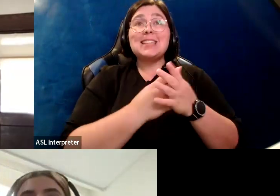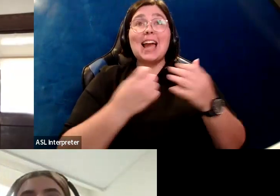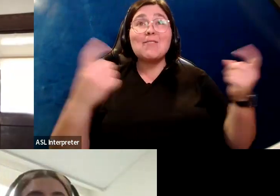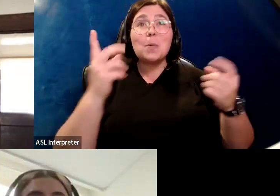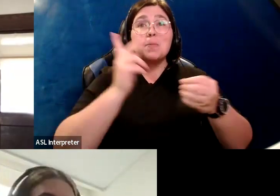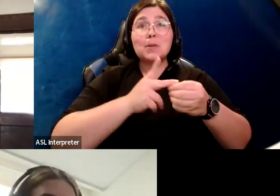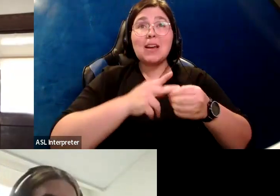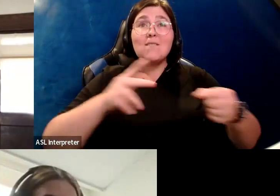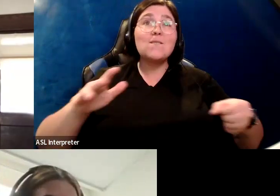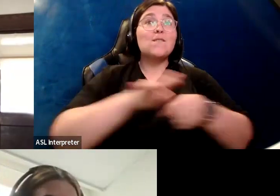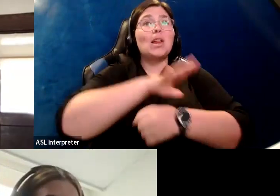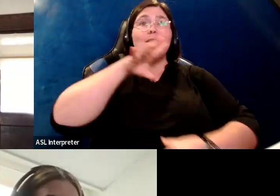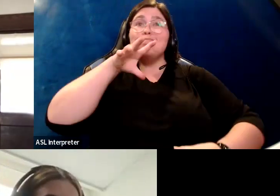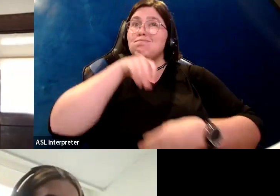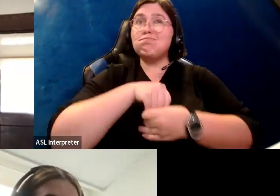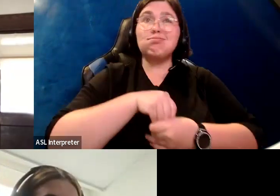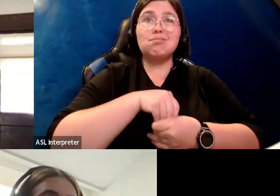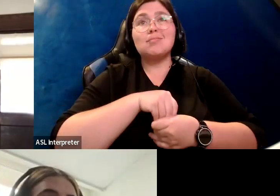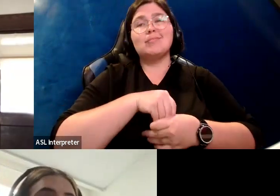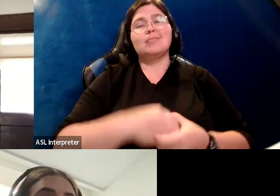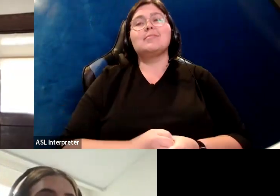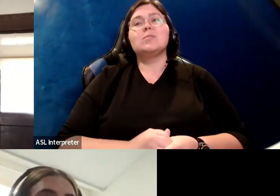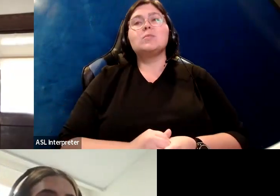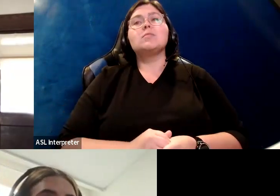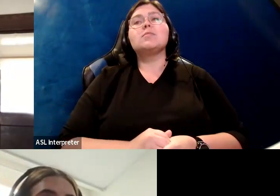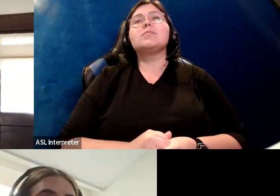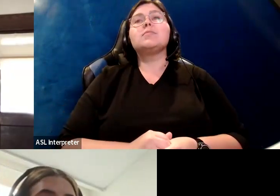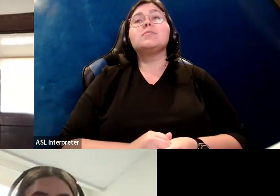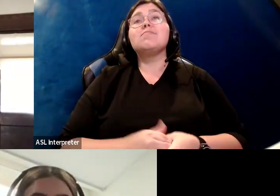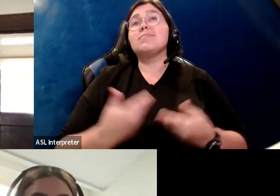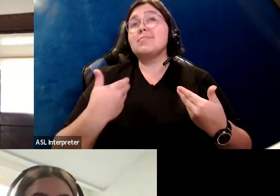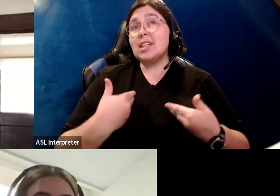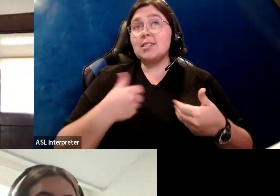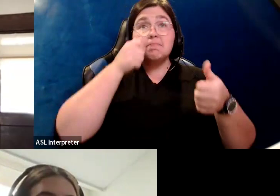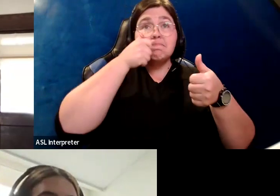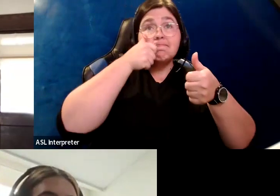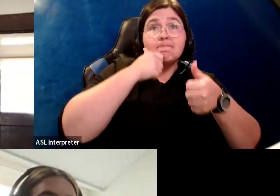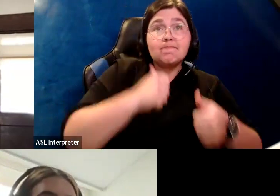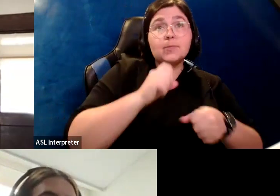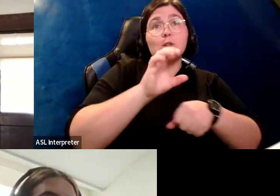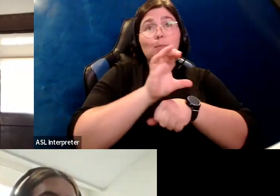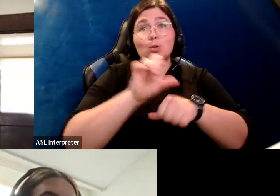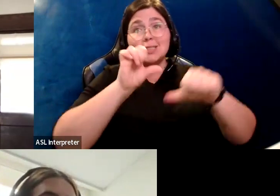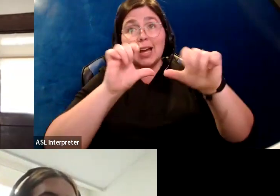fully in society. As a visually impaired computer scientist,